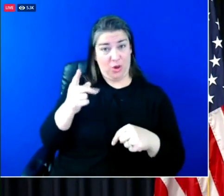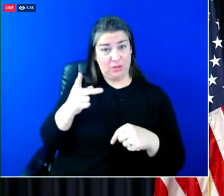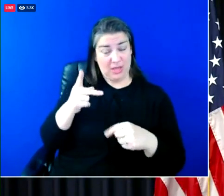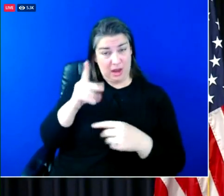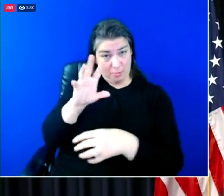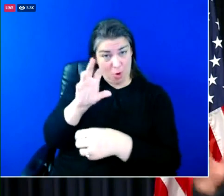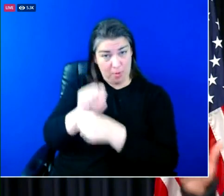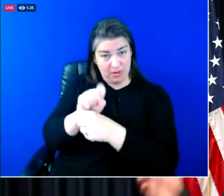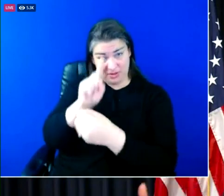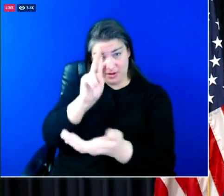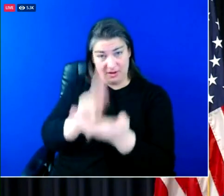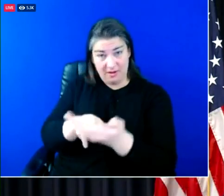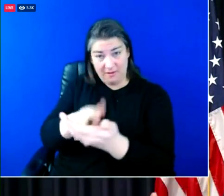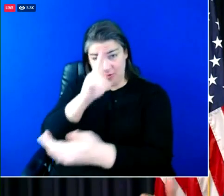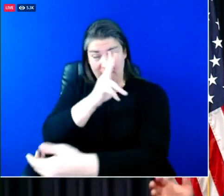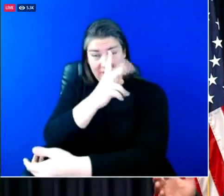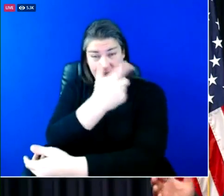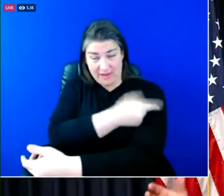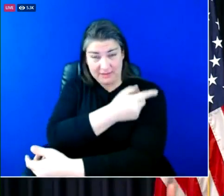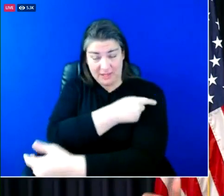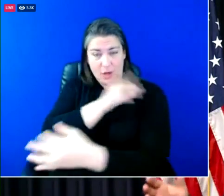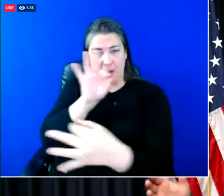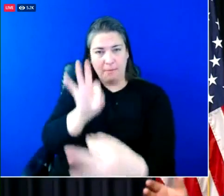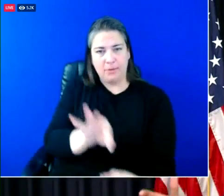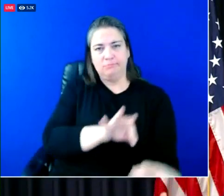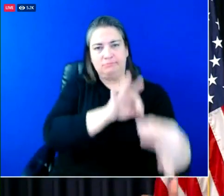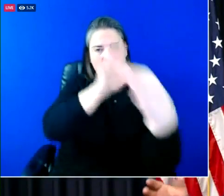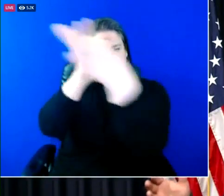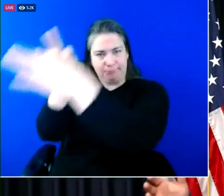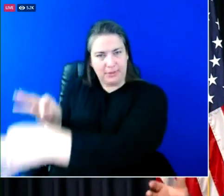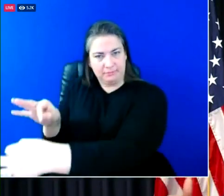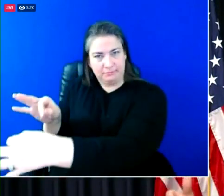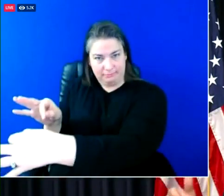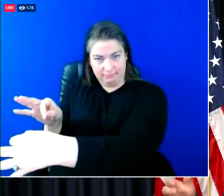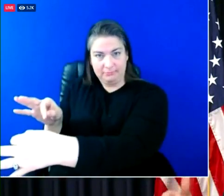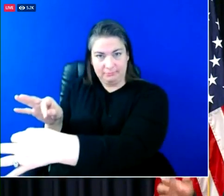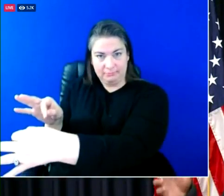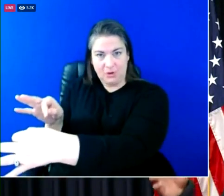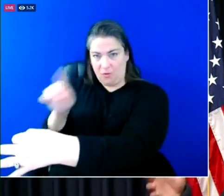vaccine sites, and they will be rescheduled from one week from the date